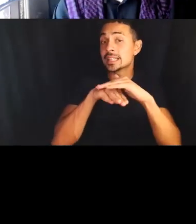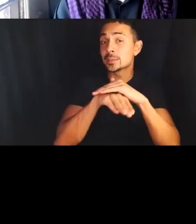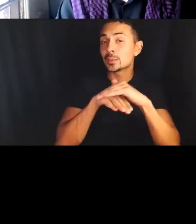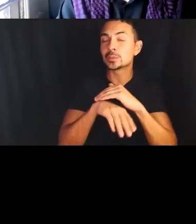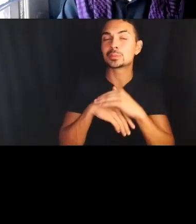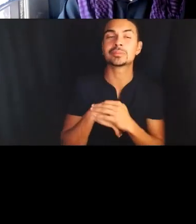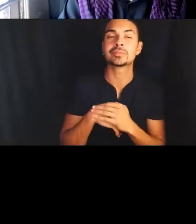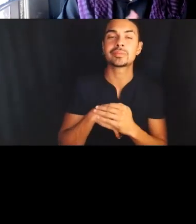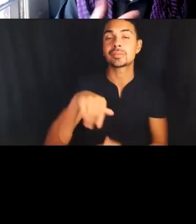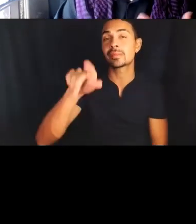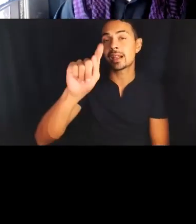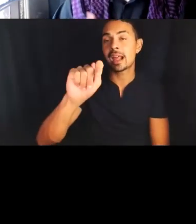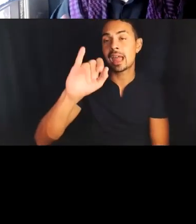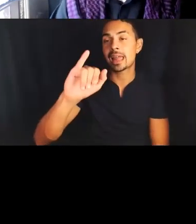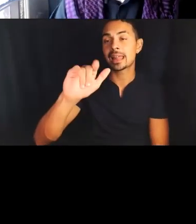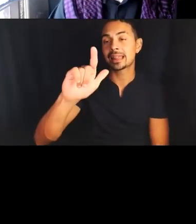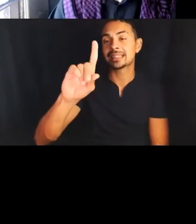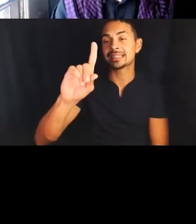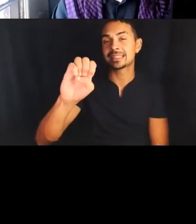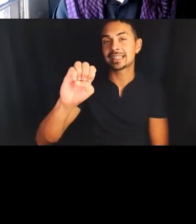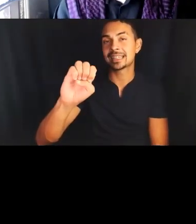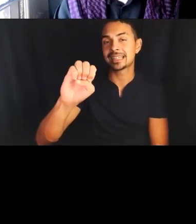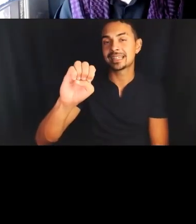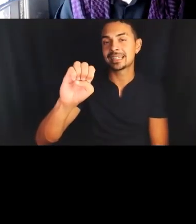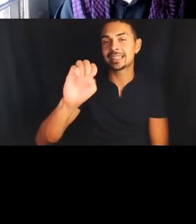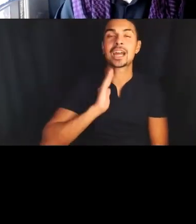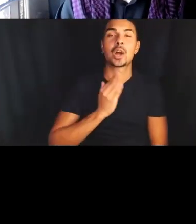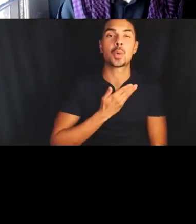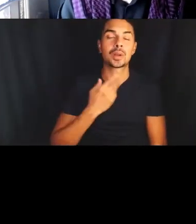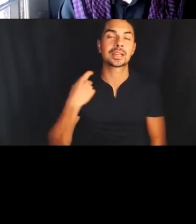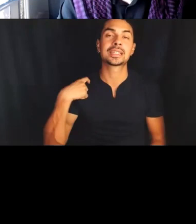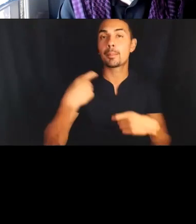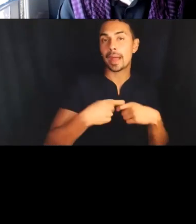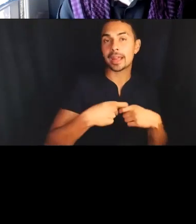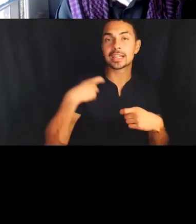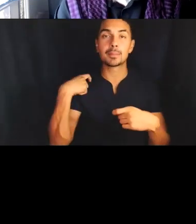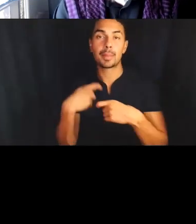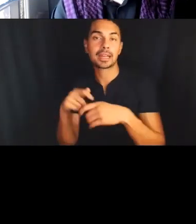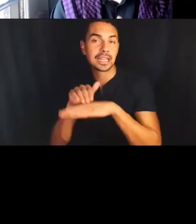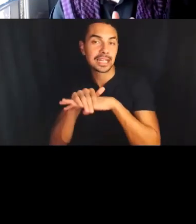Tilde is our go-to for Spanish to English and English to Spanish interpreting,